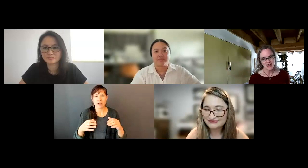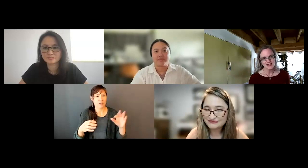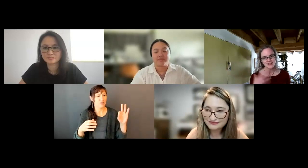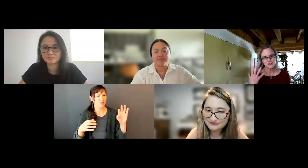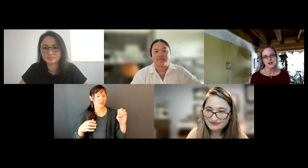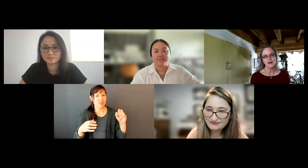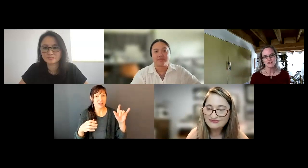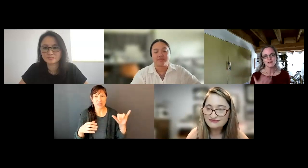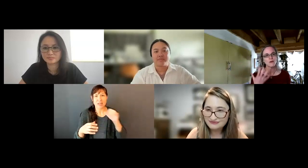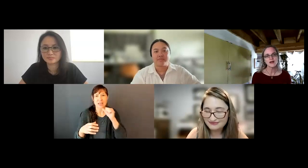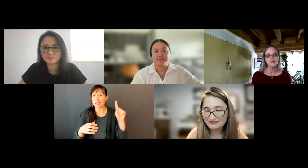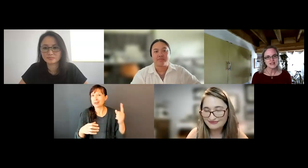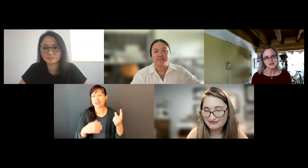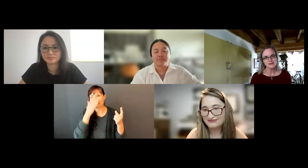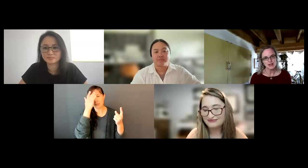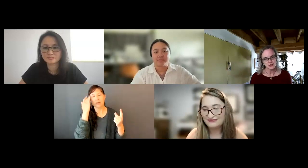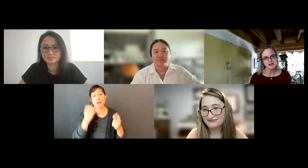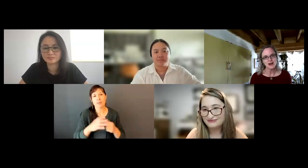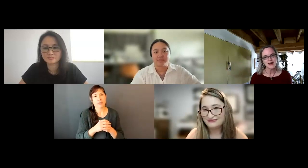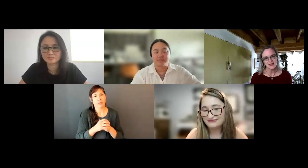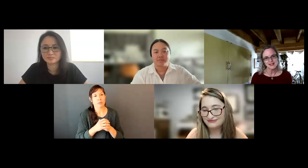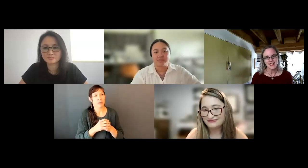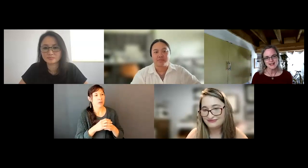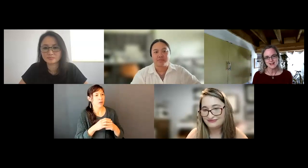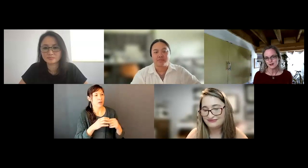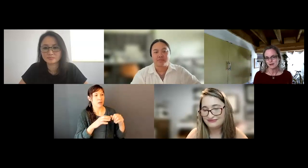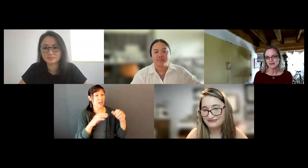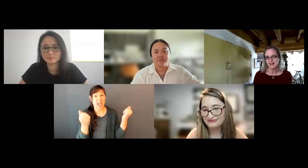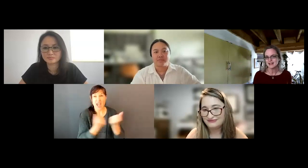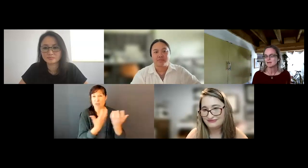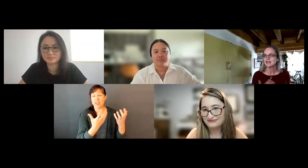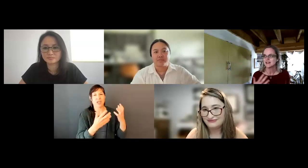in one basket, just going off of one piece of information you got that indicates this could be a good idea,